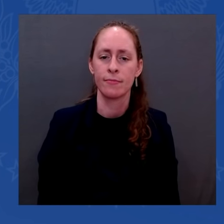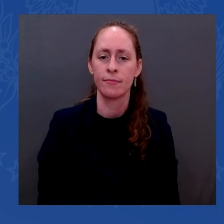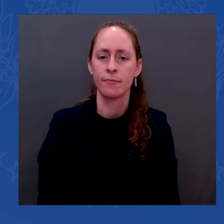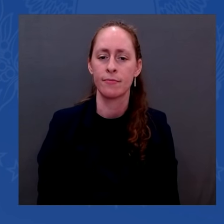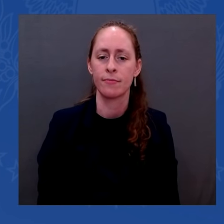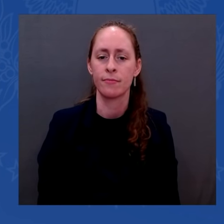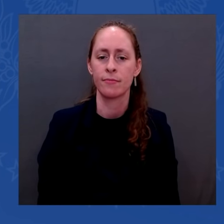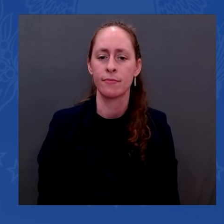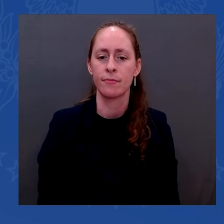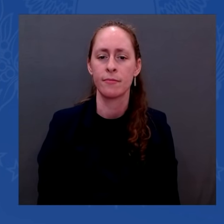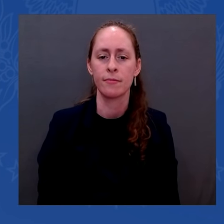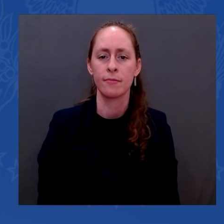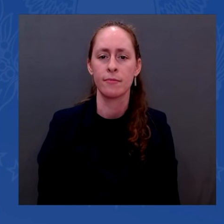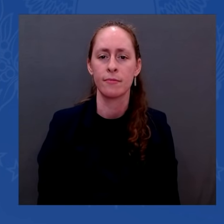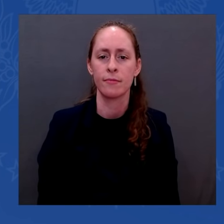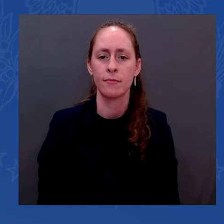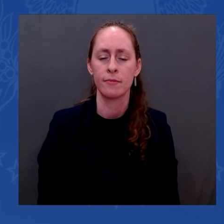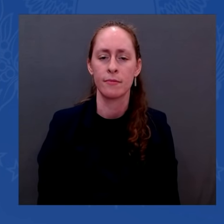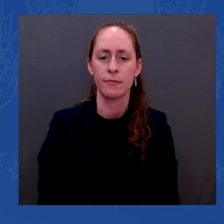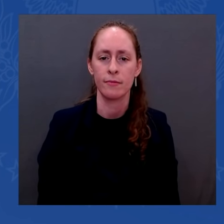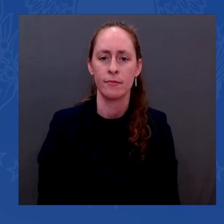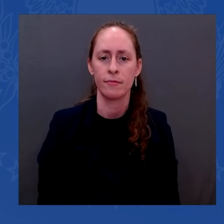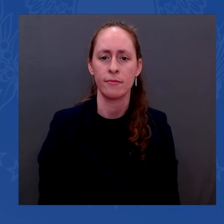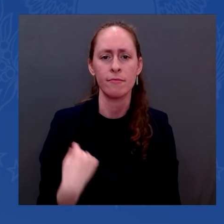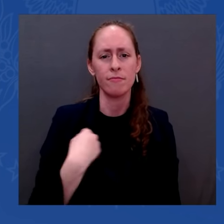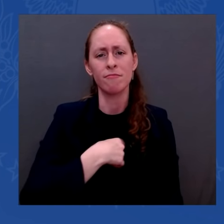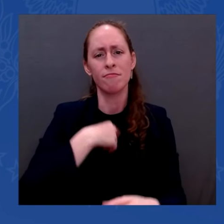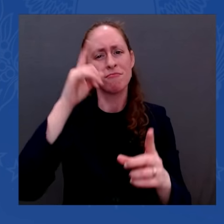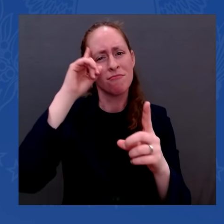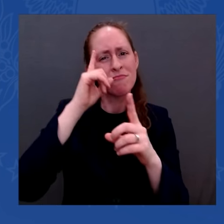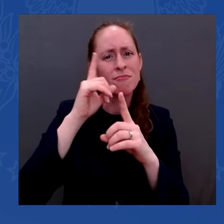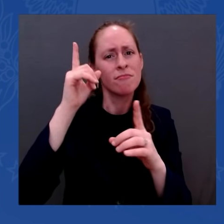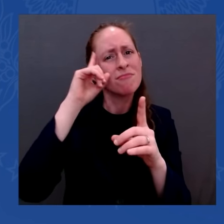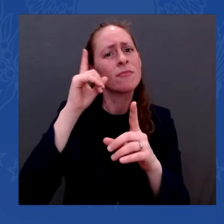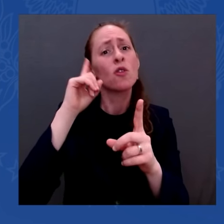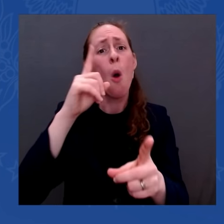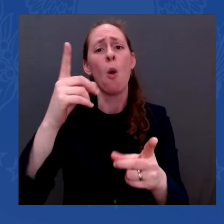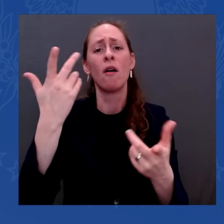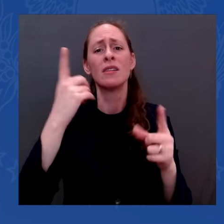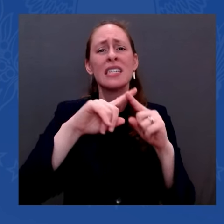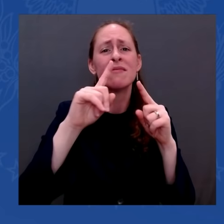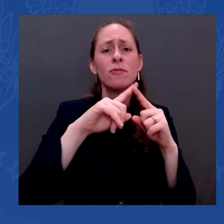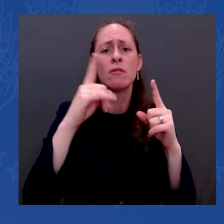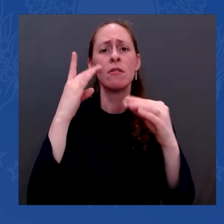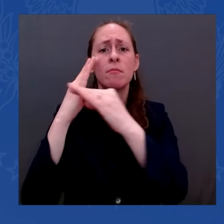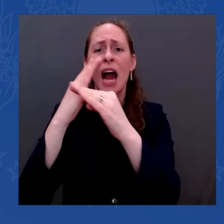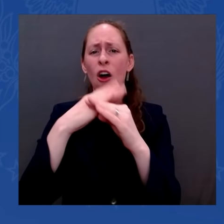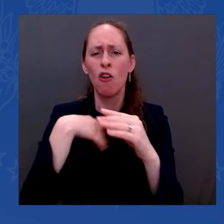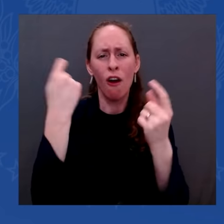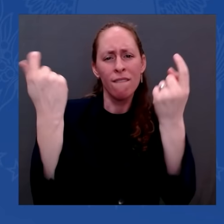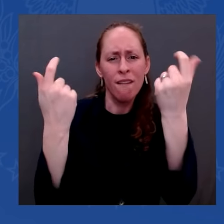And those issues have been issues around infrastructure. And when we're talking about infrastructure,